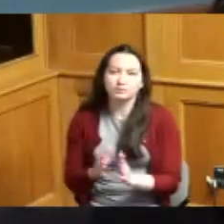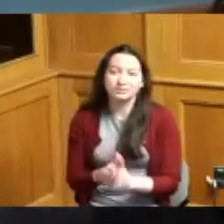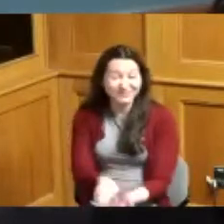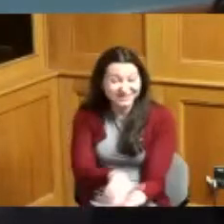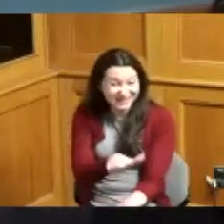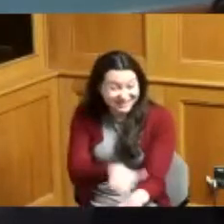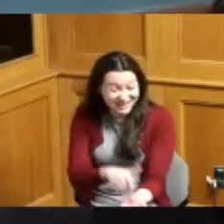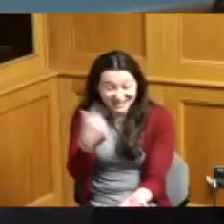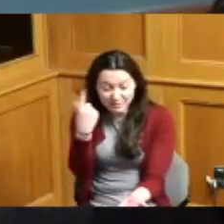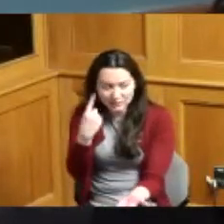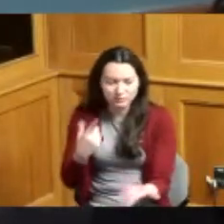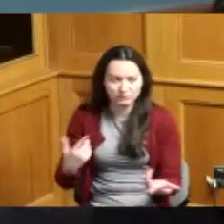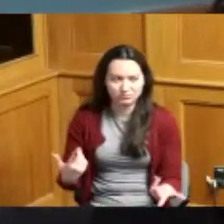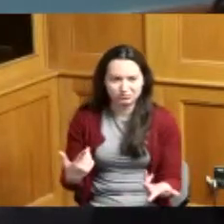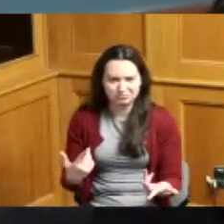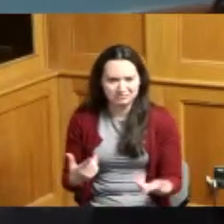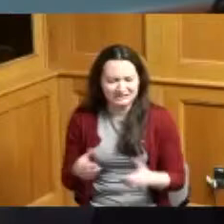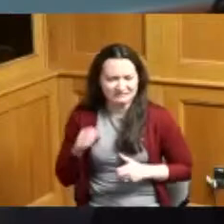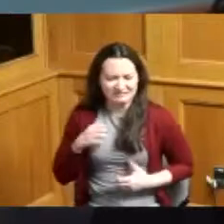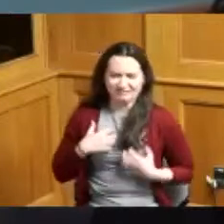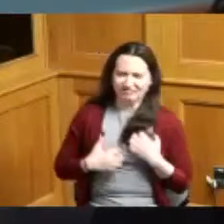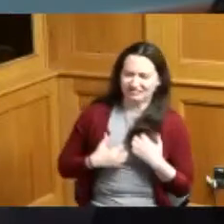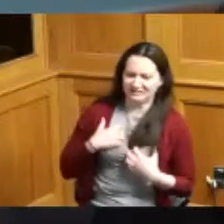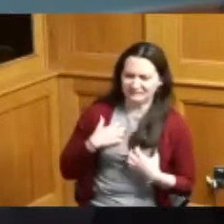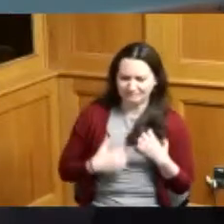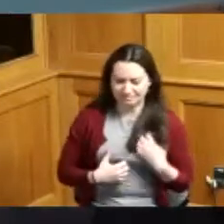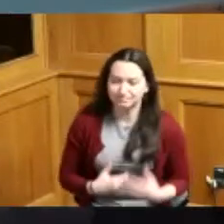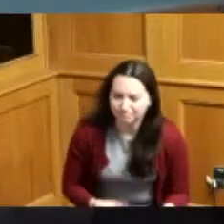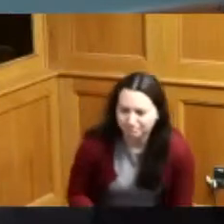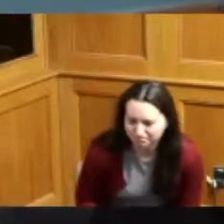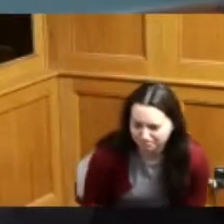something and it just just makes me uneasy so Madam Vice President on that it's an important